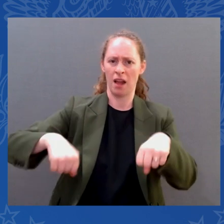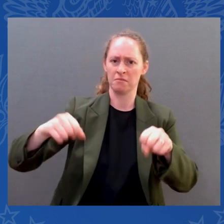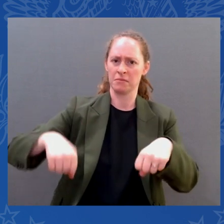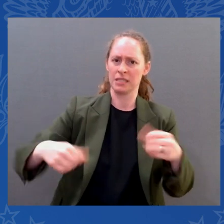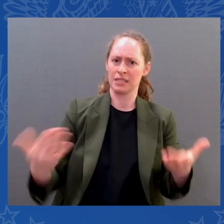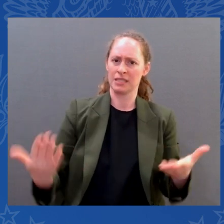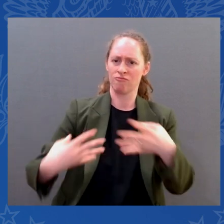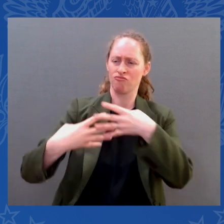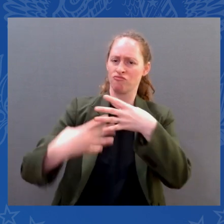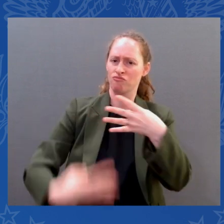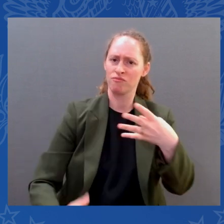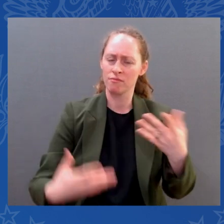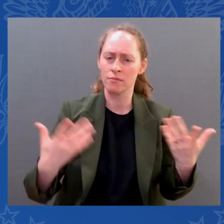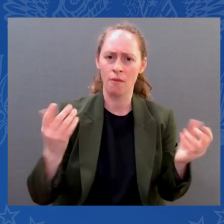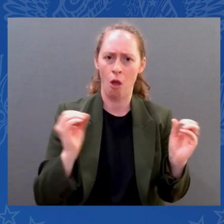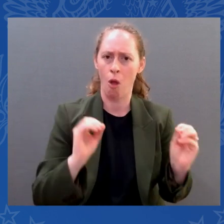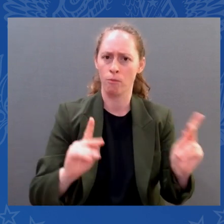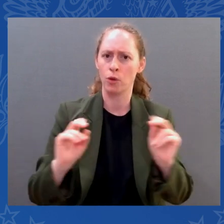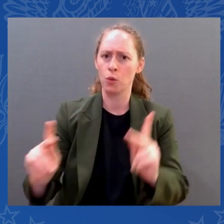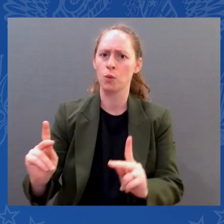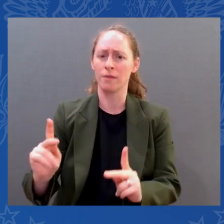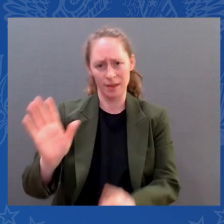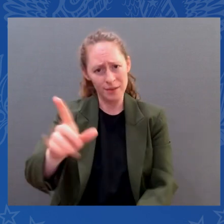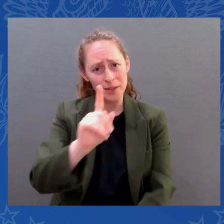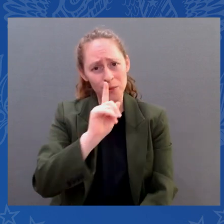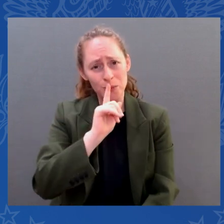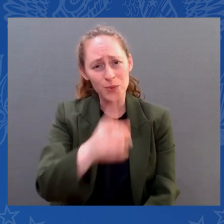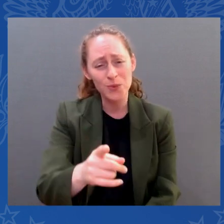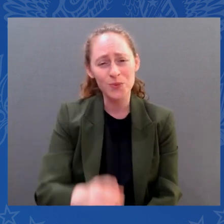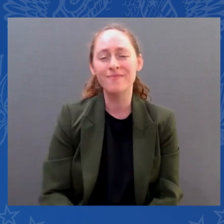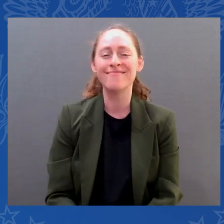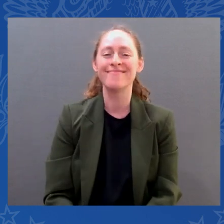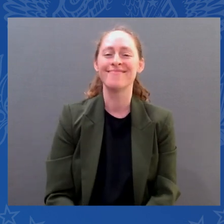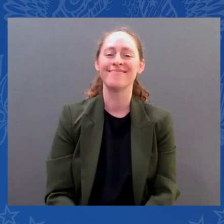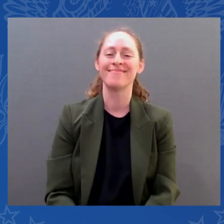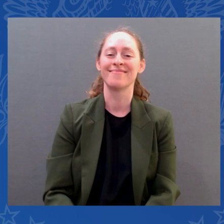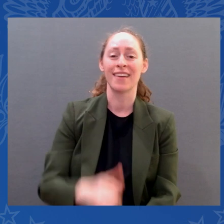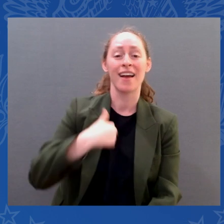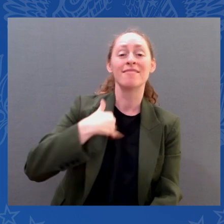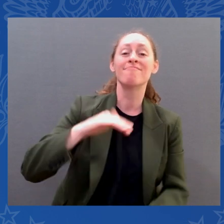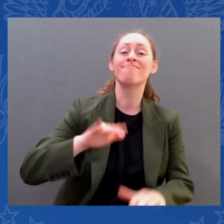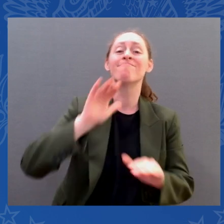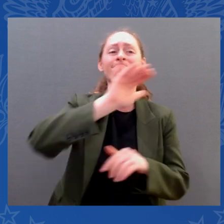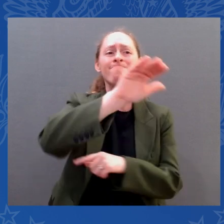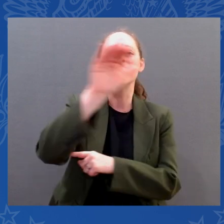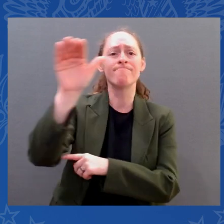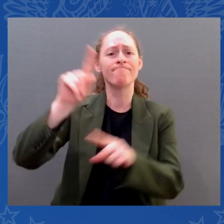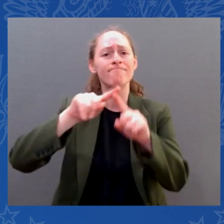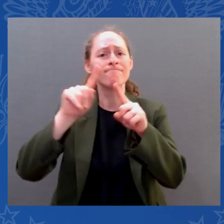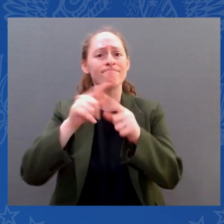and the other members of the Congressional Asian Pacific American Caucus to join me on stage while I sign this bill into law.